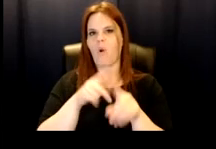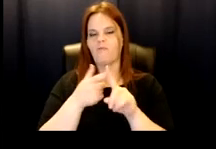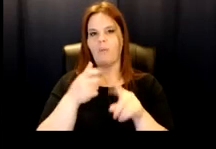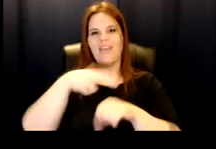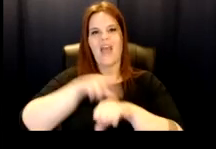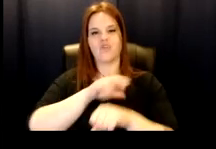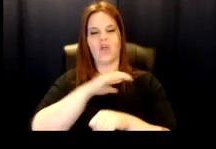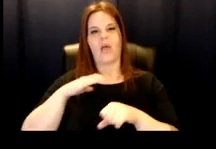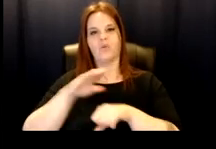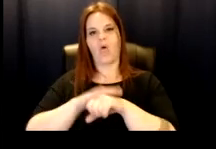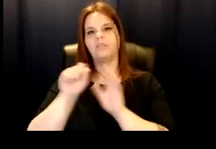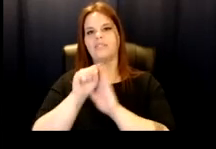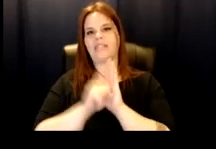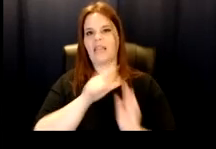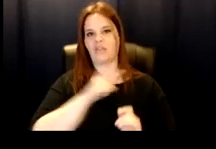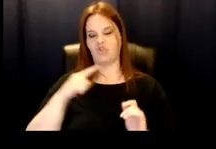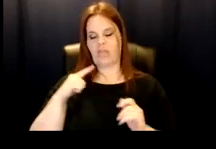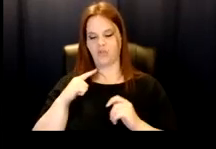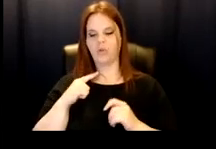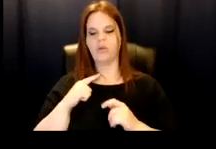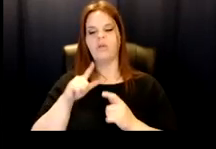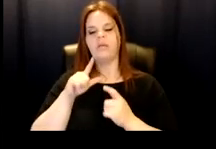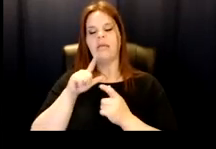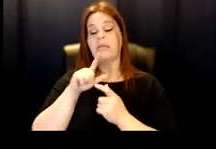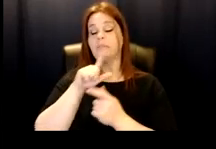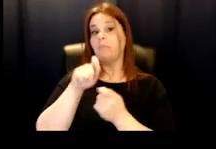on State Legislature has been particularly attractive to state and local governments